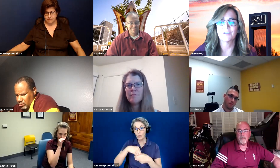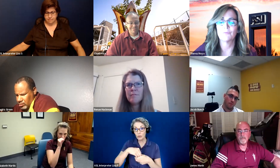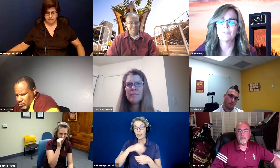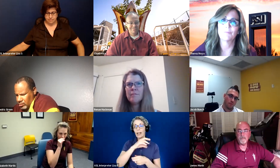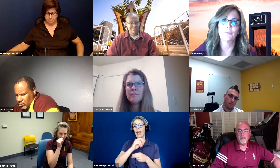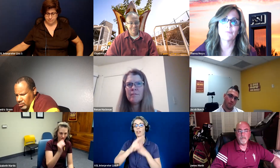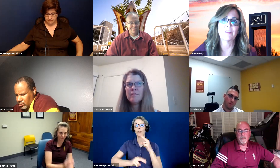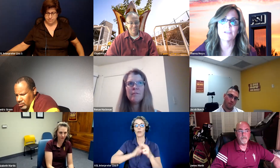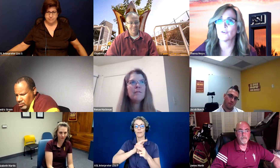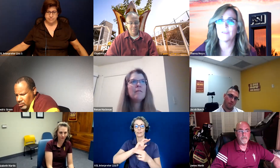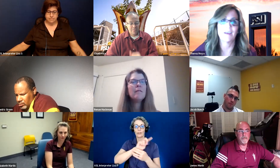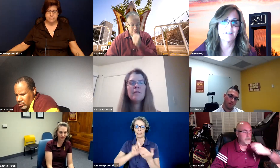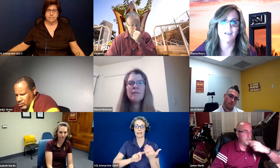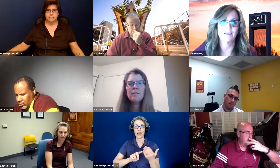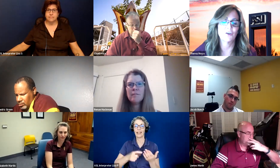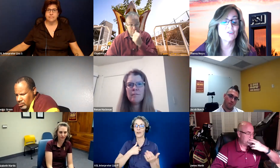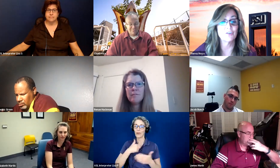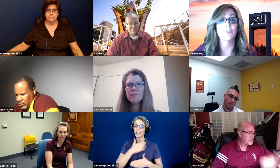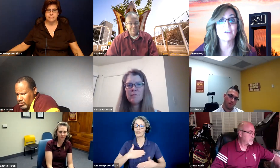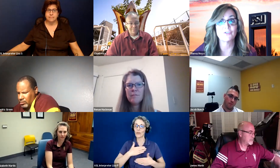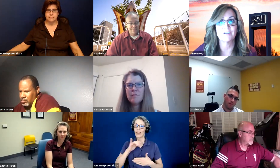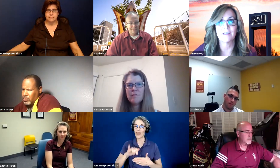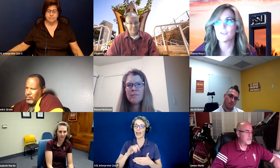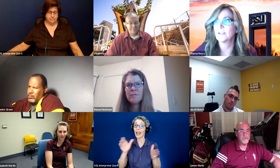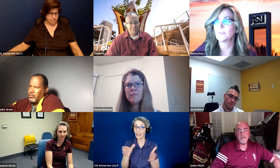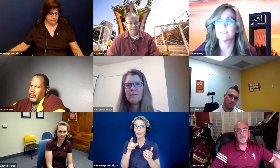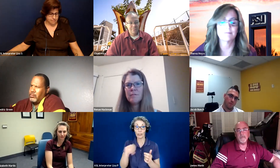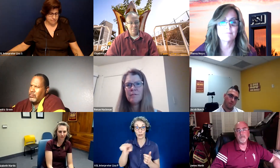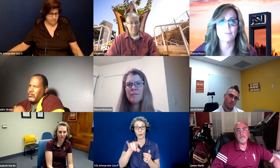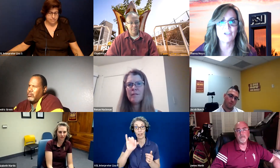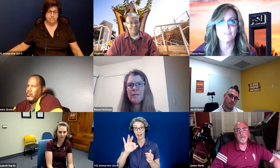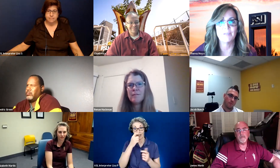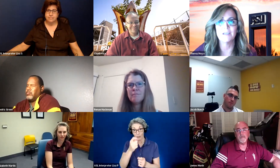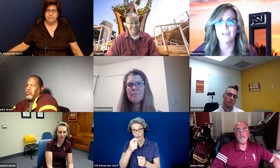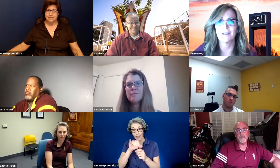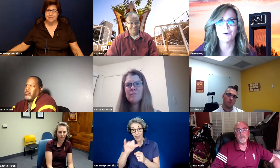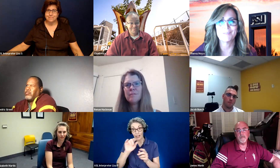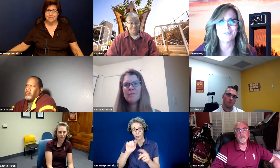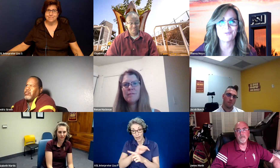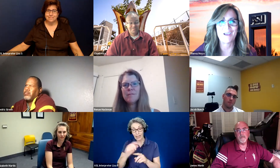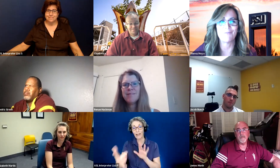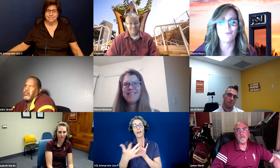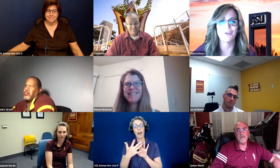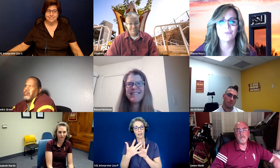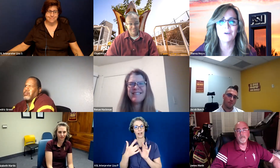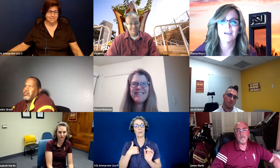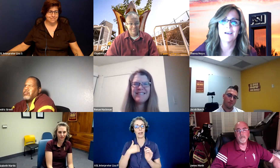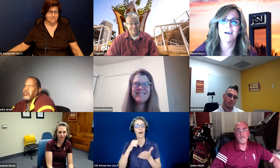So we were really enjoying that. And I encourage you if you're interested in that training, please reach out to me and I can help schedule that for you.